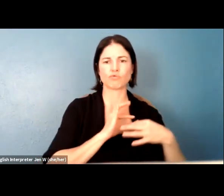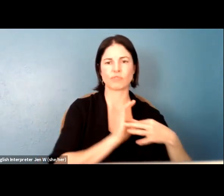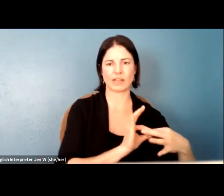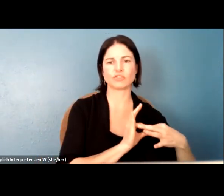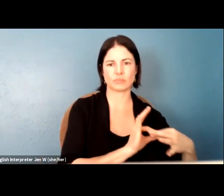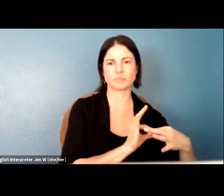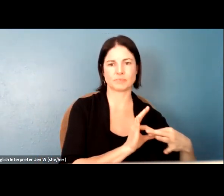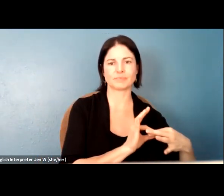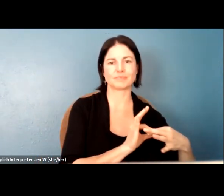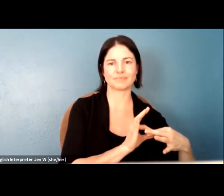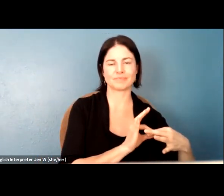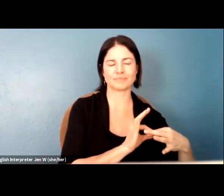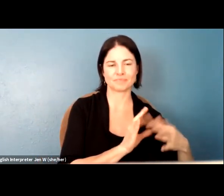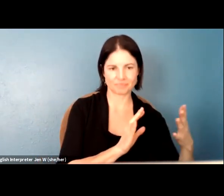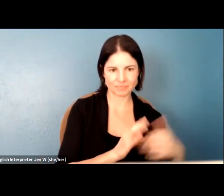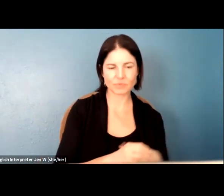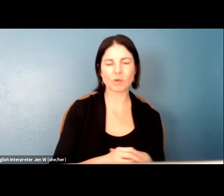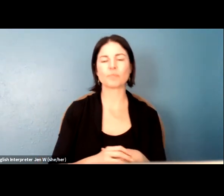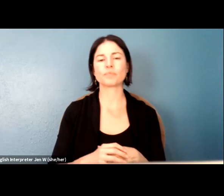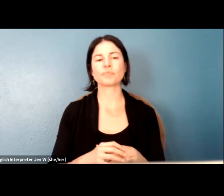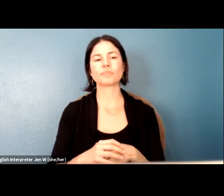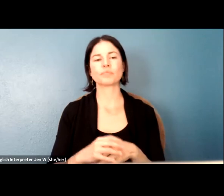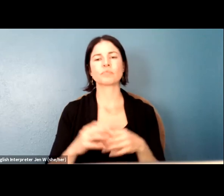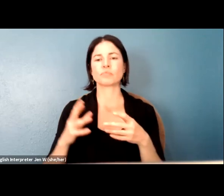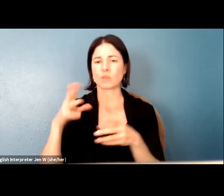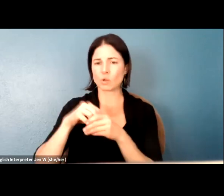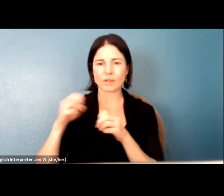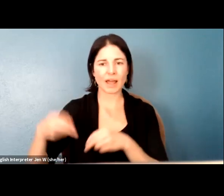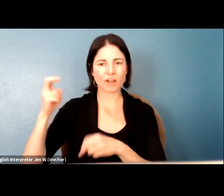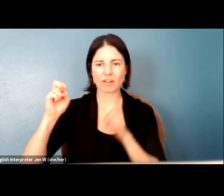formal education institutions, including higher education, I am